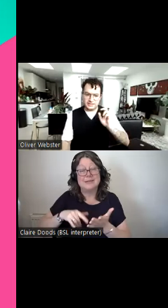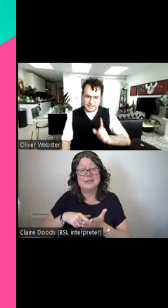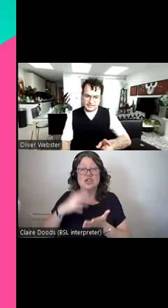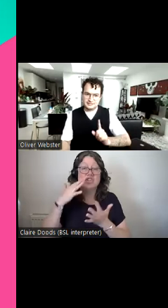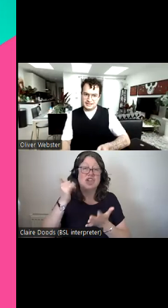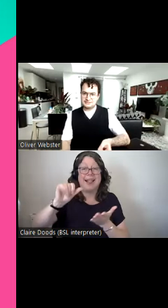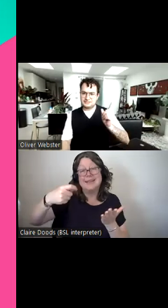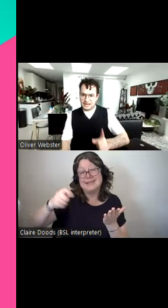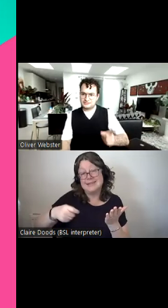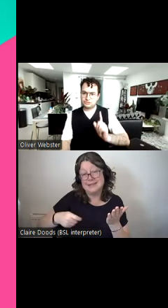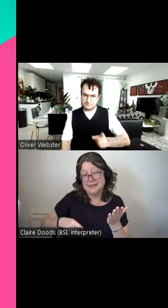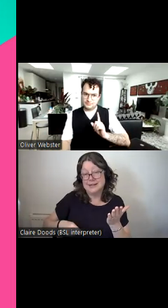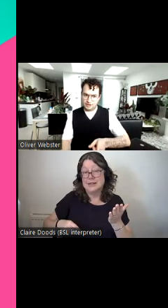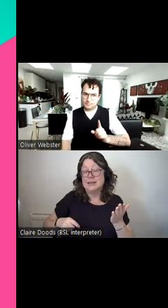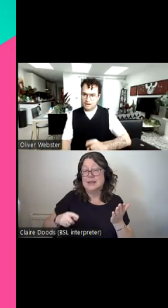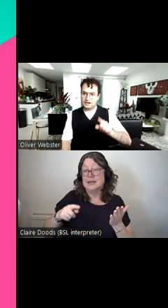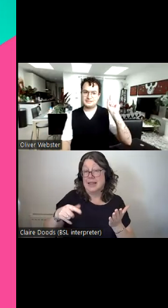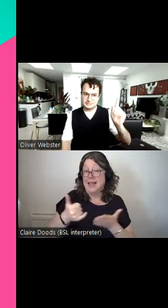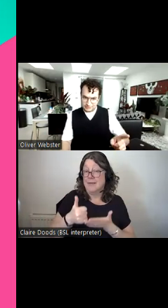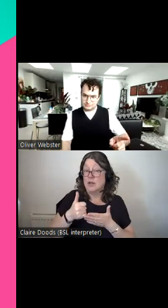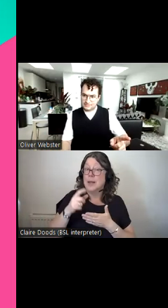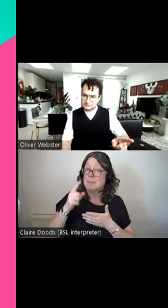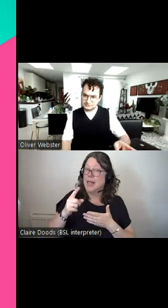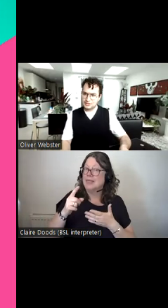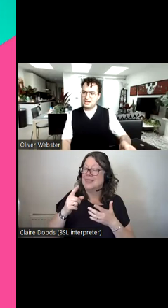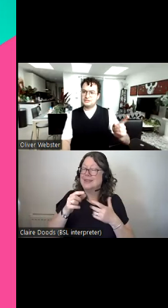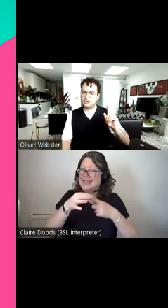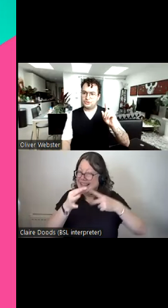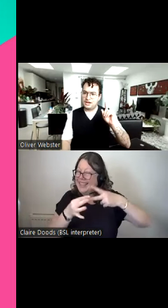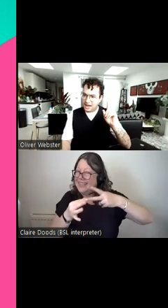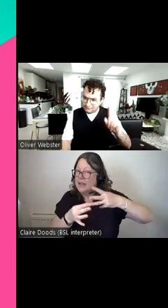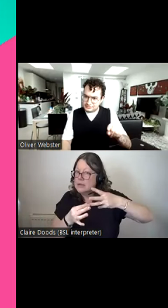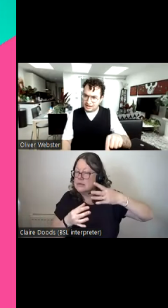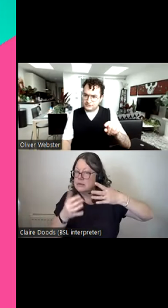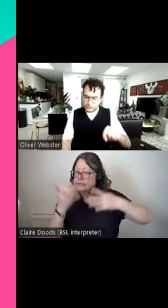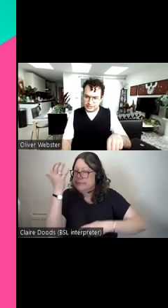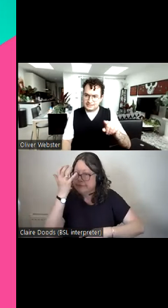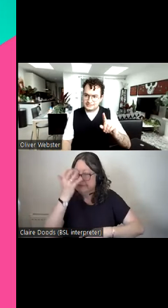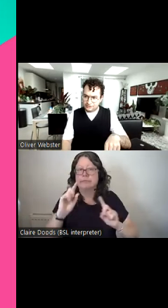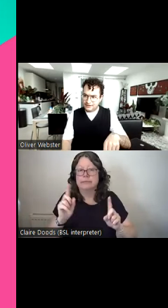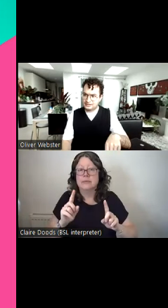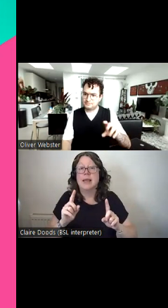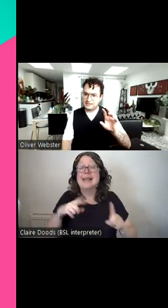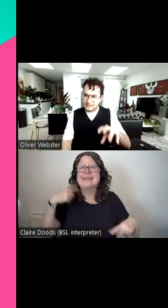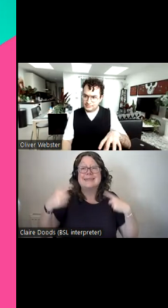The key things that tend to trip people up are sound labels. Have the music and sound effects been labeled